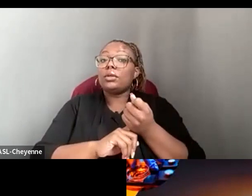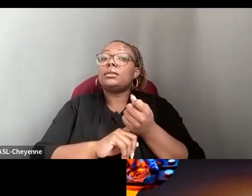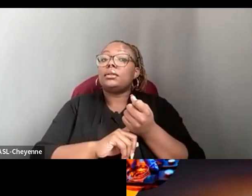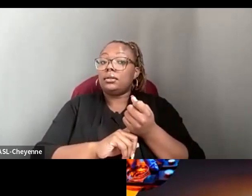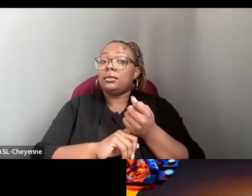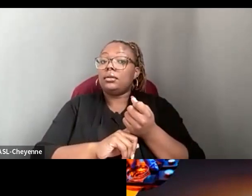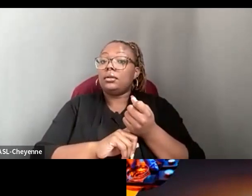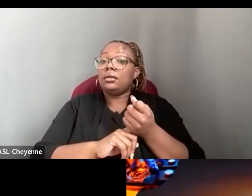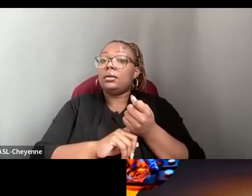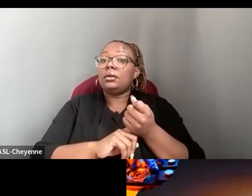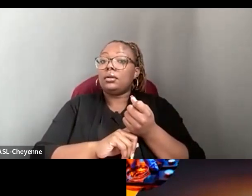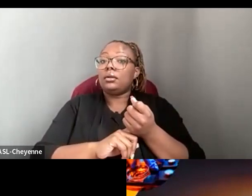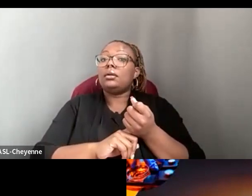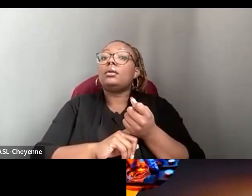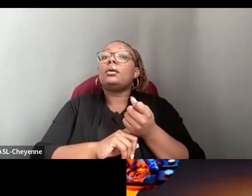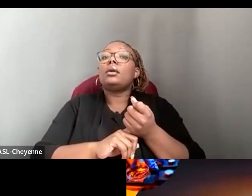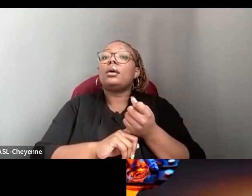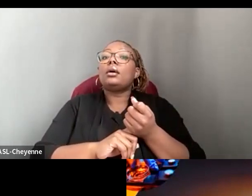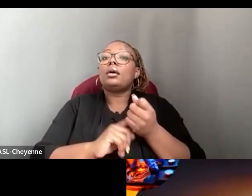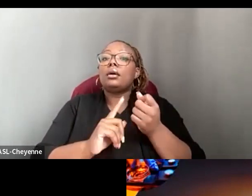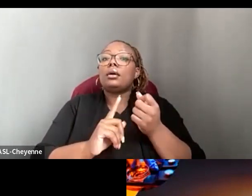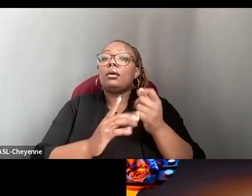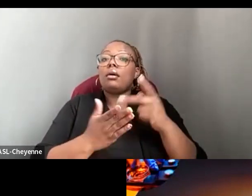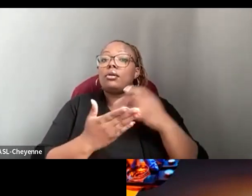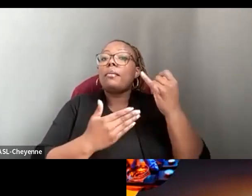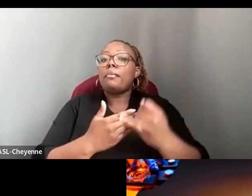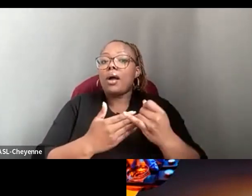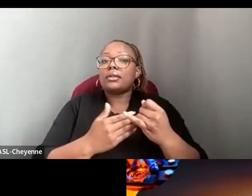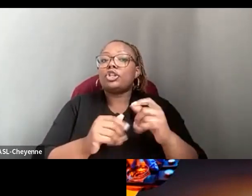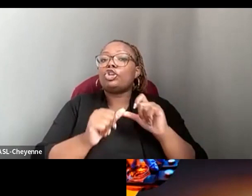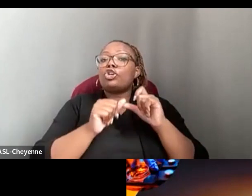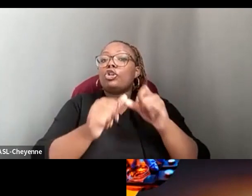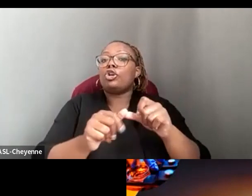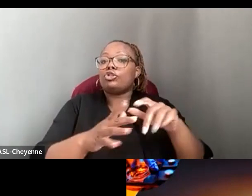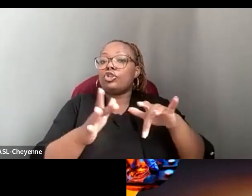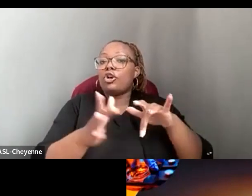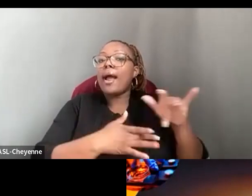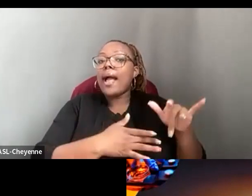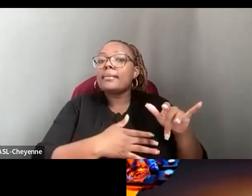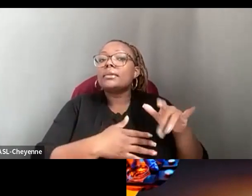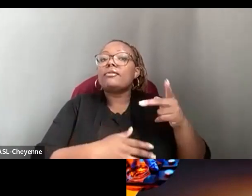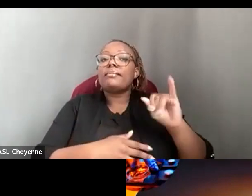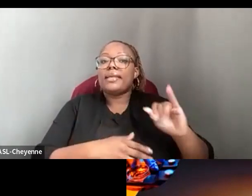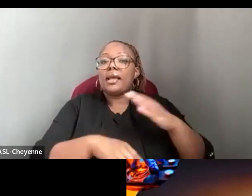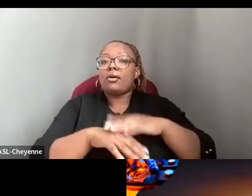perhaps on a project, there's a long-term absence of a PI on a project,